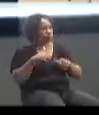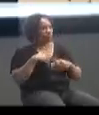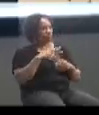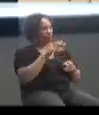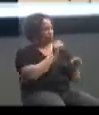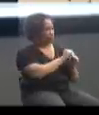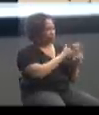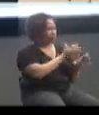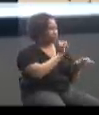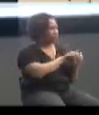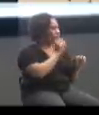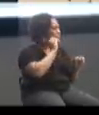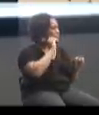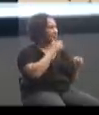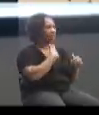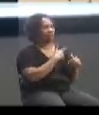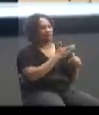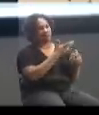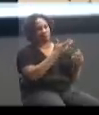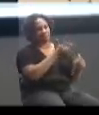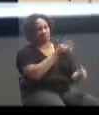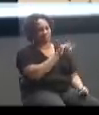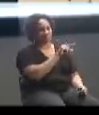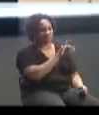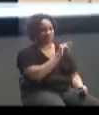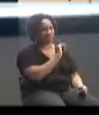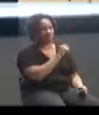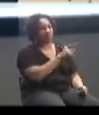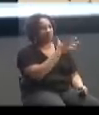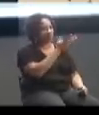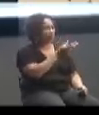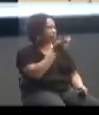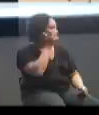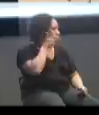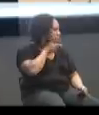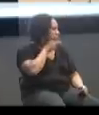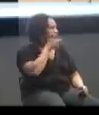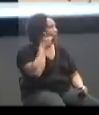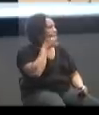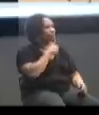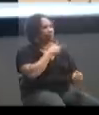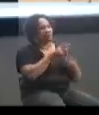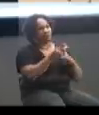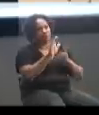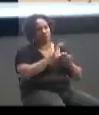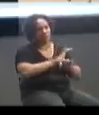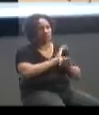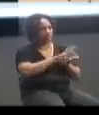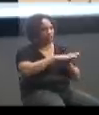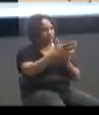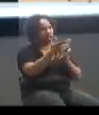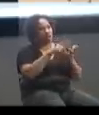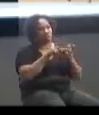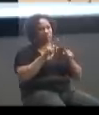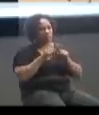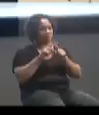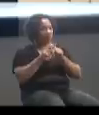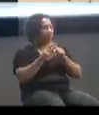EMPLOYEES UTILIZED DIGITAL SOFT PHONES, VIRTUAL ACCESS TO ALL FILES, VIRTUAL MEETING ROOMS, LAPTOP-ENABLED VTCs OR VIDEO